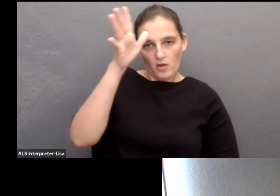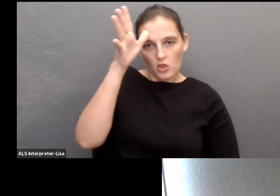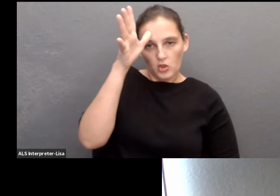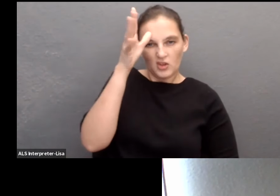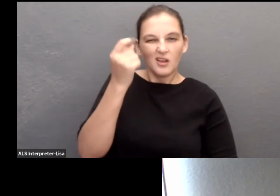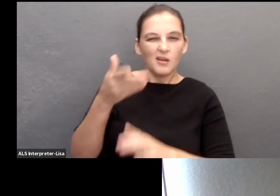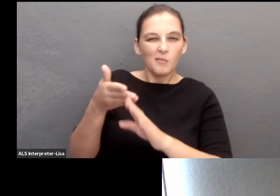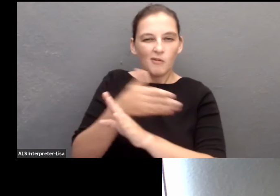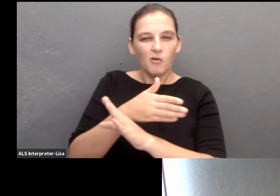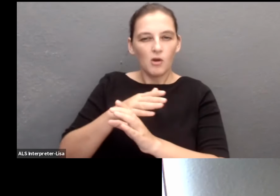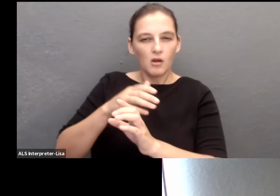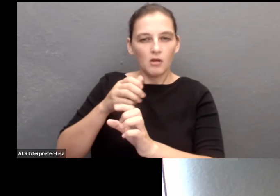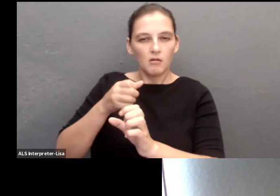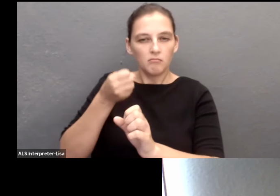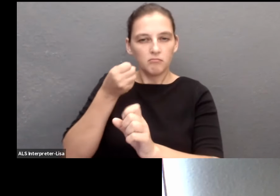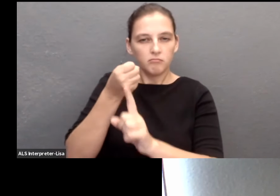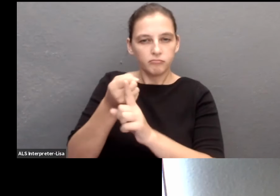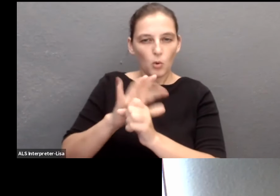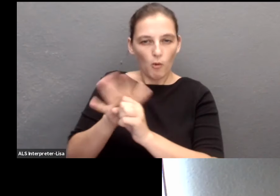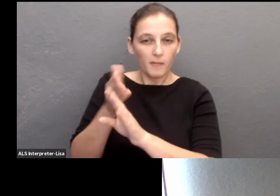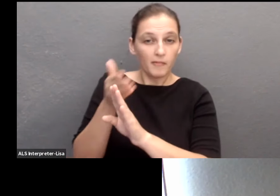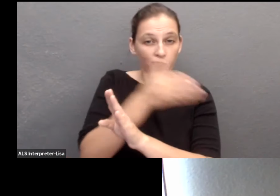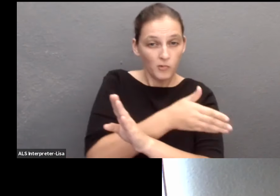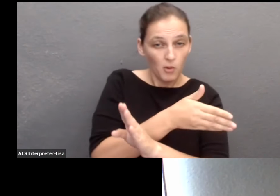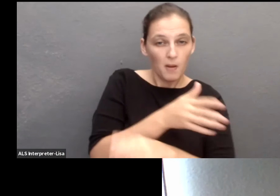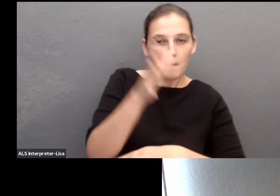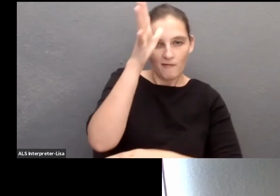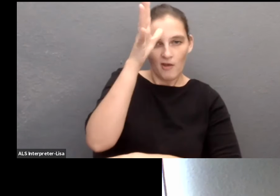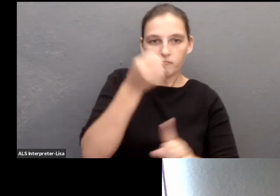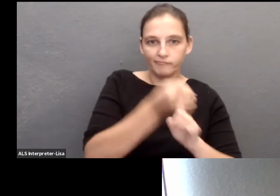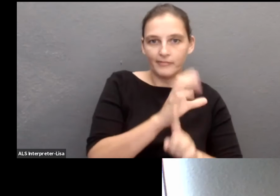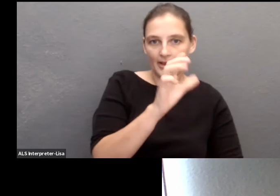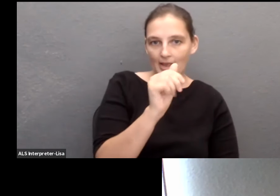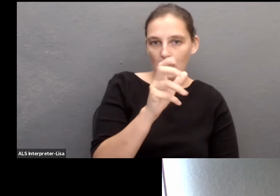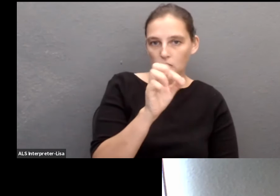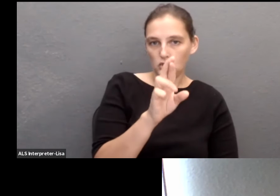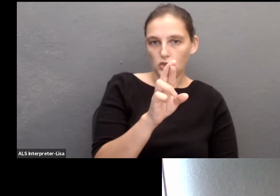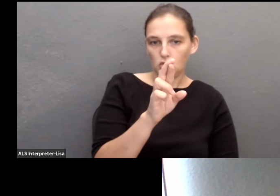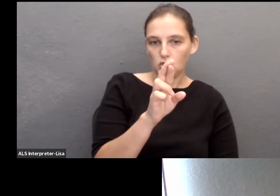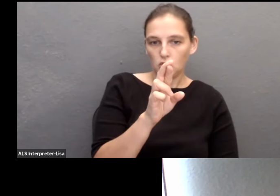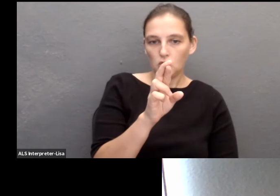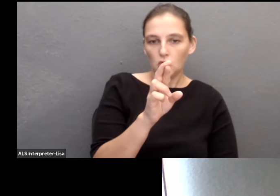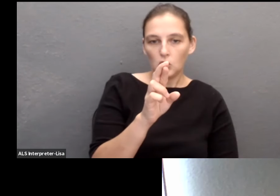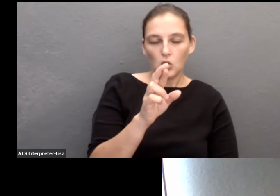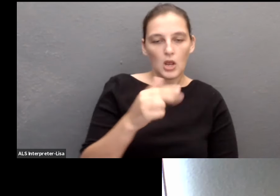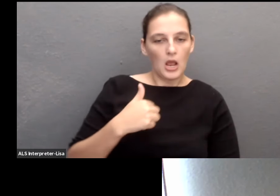began had been diagnosed with cancer, so I wanted to do everything I could to protect